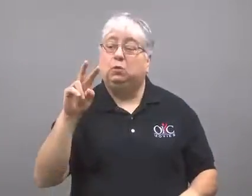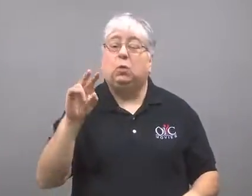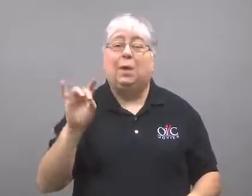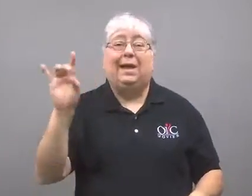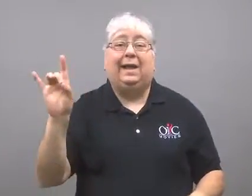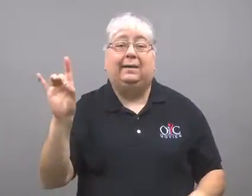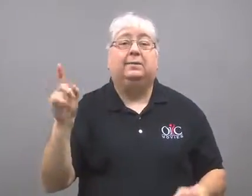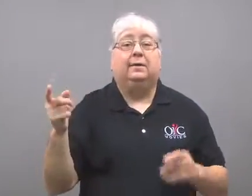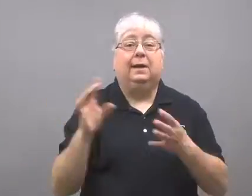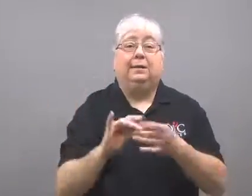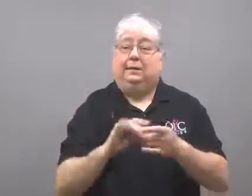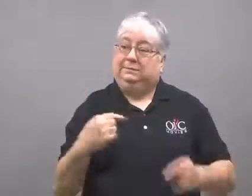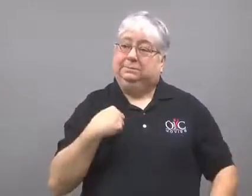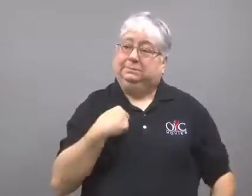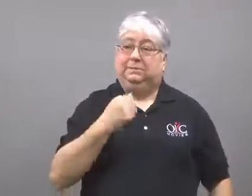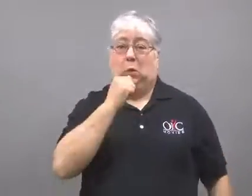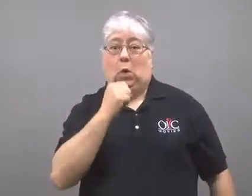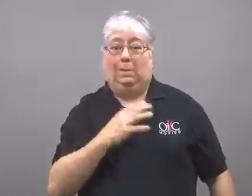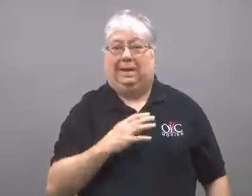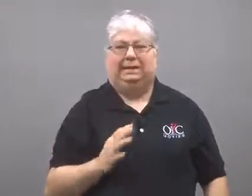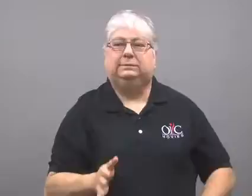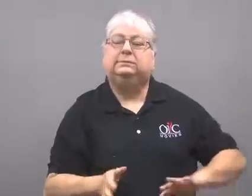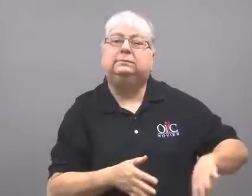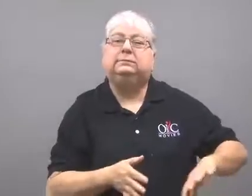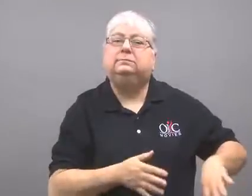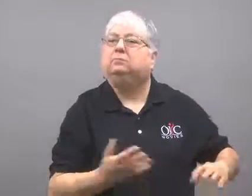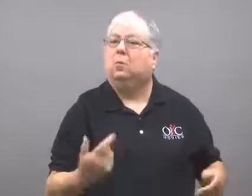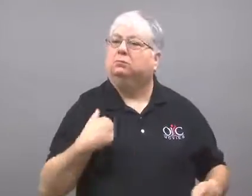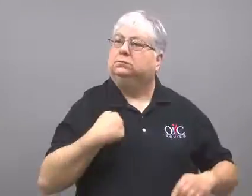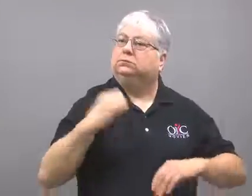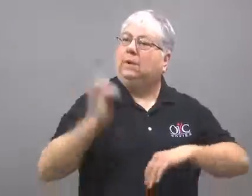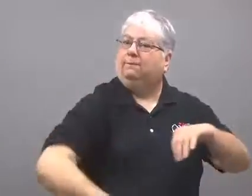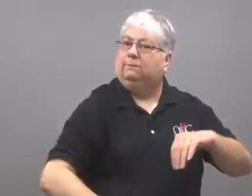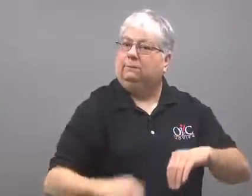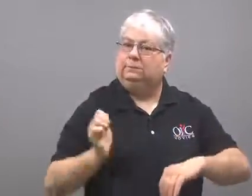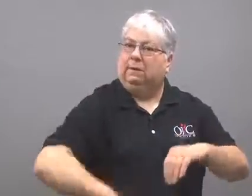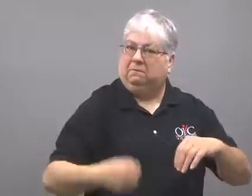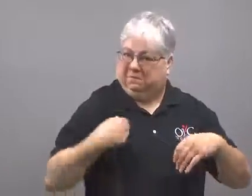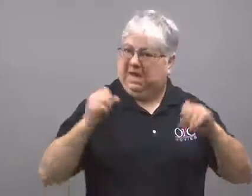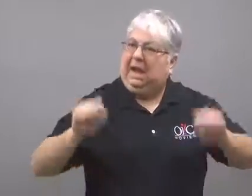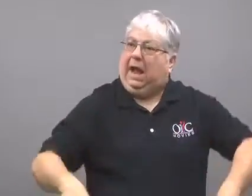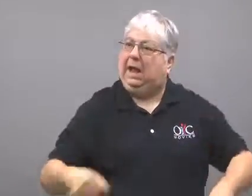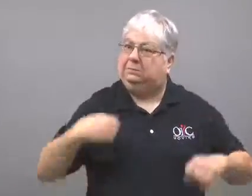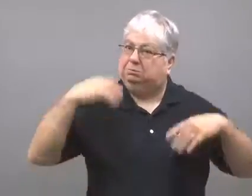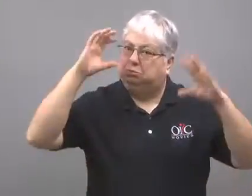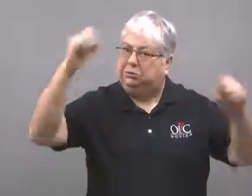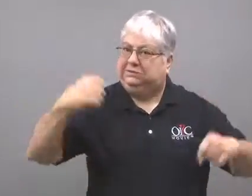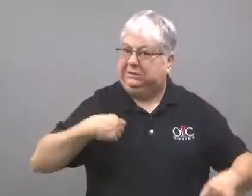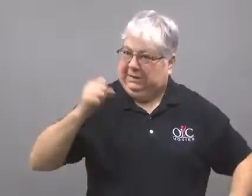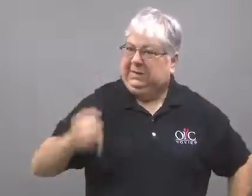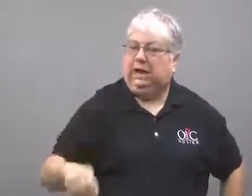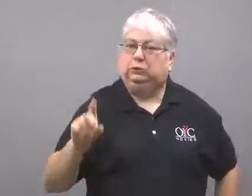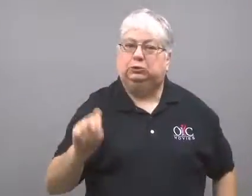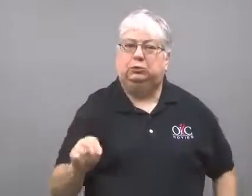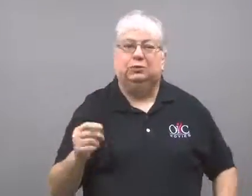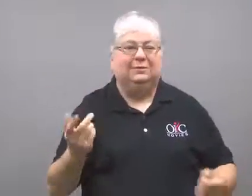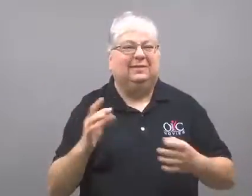In 2008, she downplayed her gender and focused on being tough enough to be president.